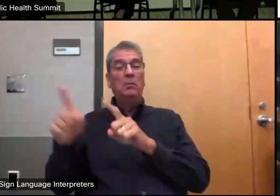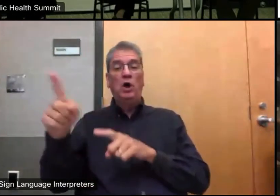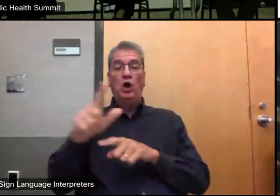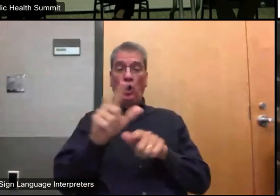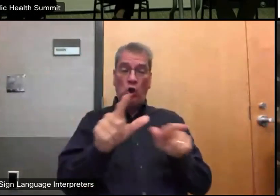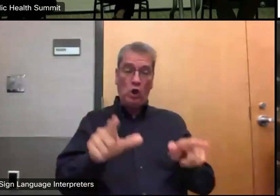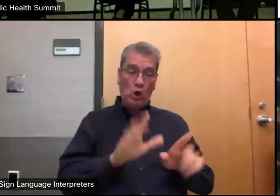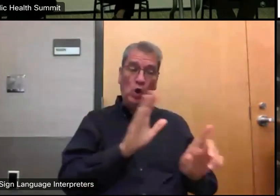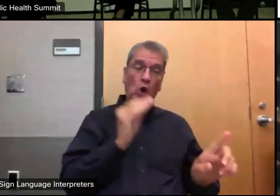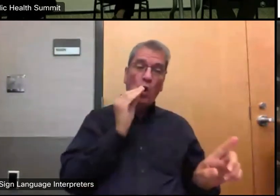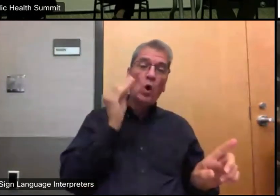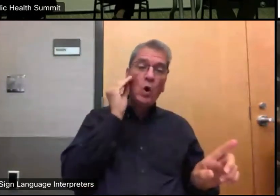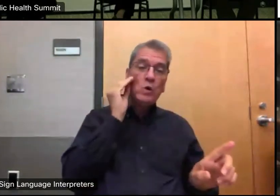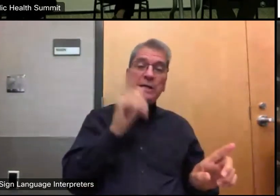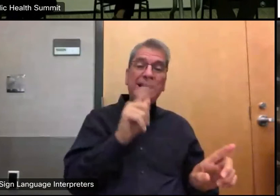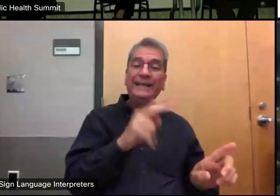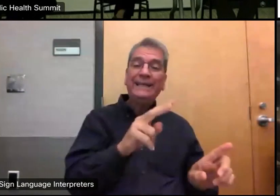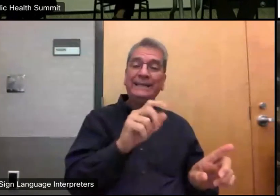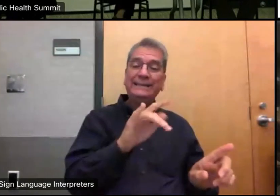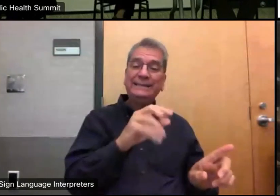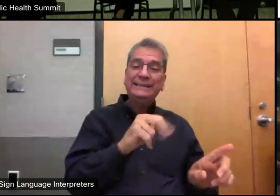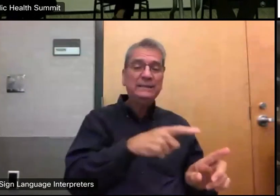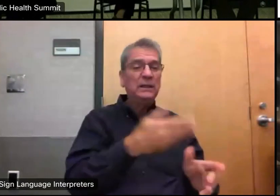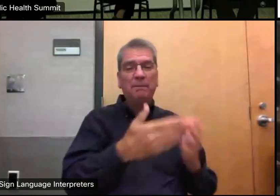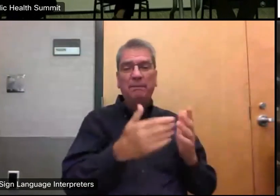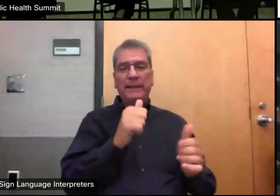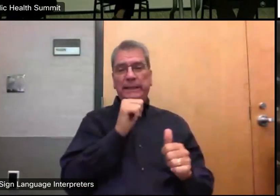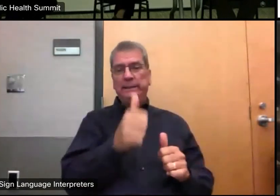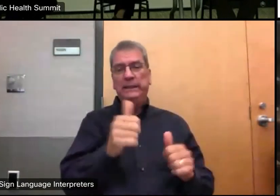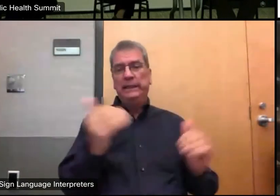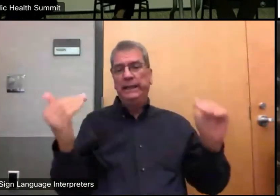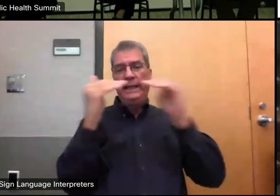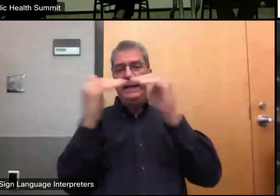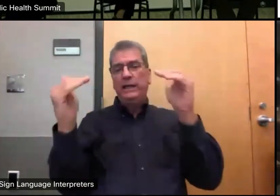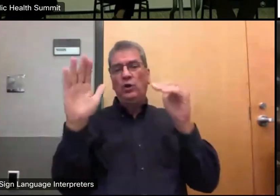your local television station may not be that way. Now I know that in Houston there's some